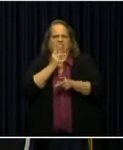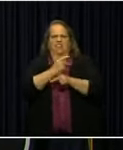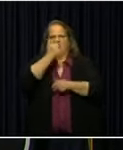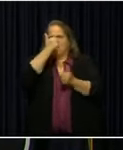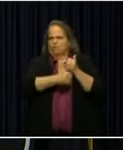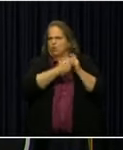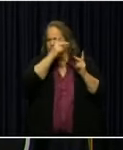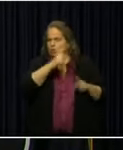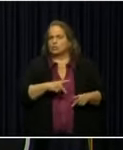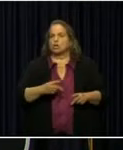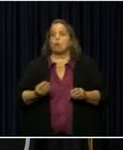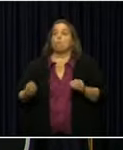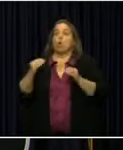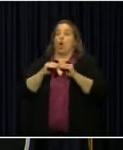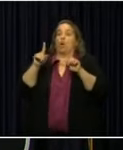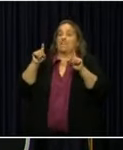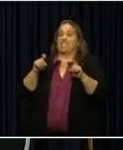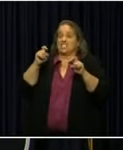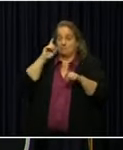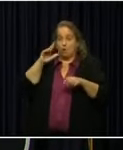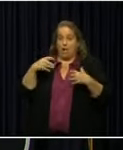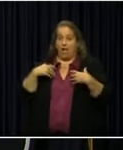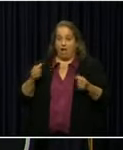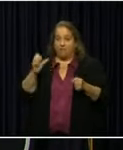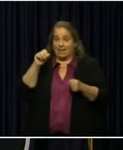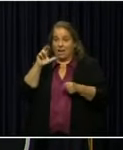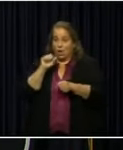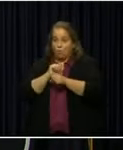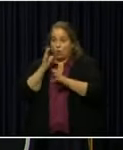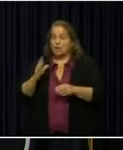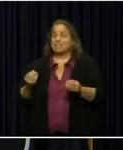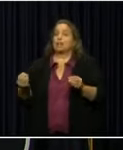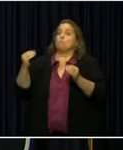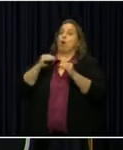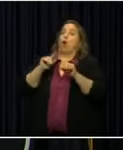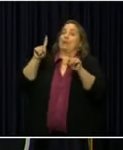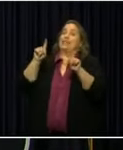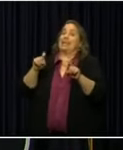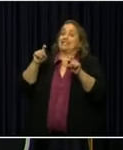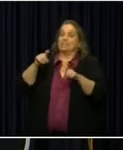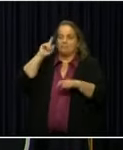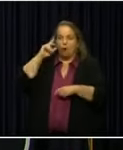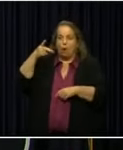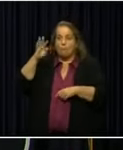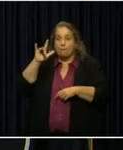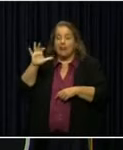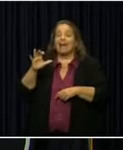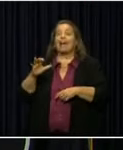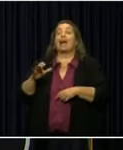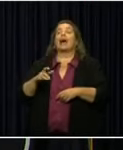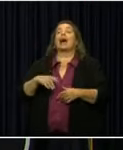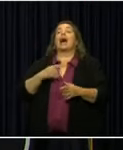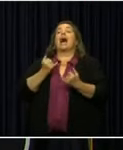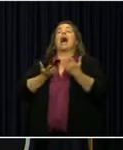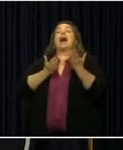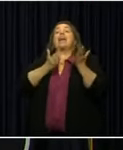FACILITIES. HAVE TO. EVEN WHEN YOU LOOK AT THE PHASES, ONCE WE GET TO THEM, EVERYBODY IN THE RISK ZONE UNDER